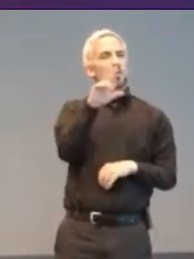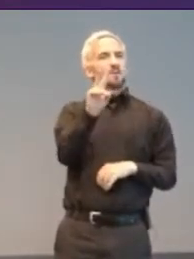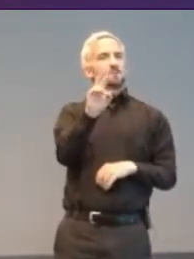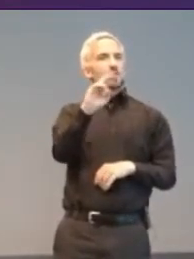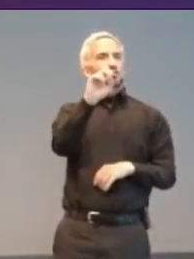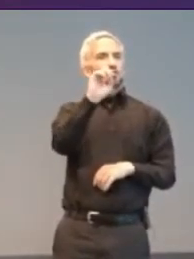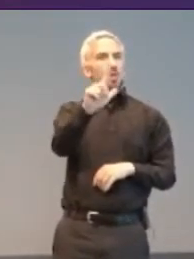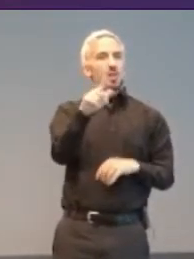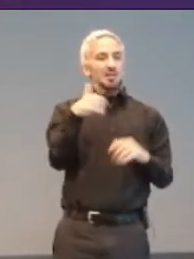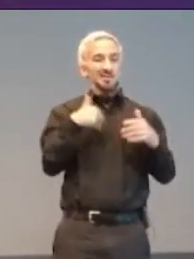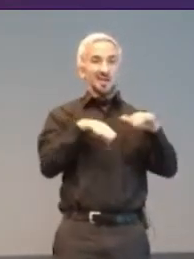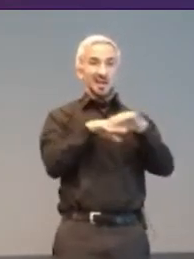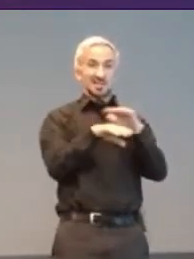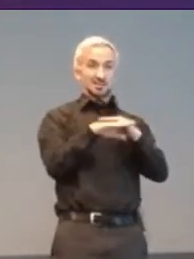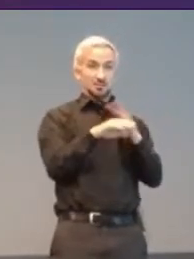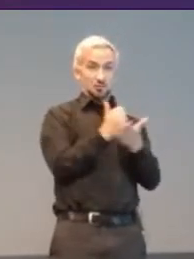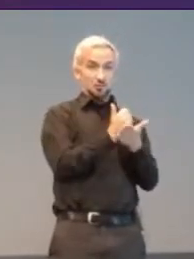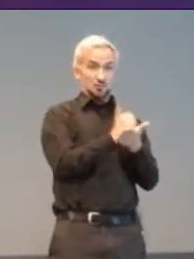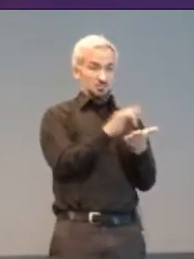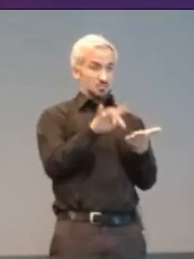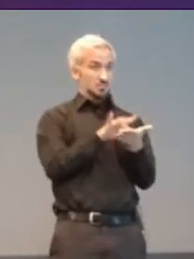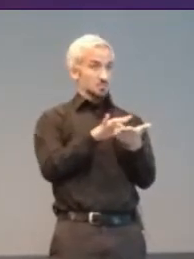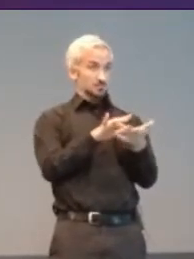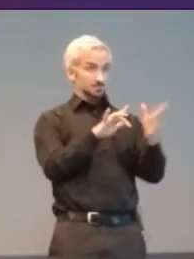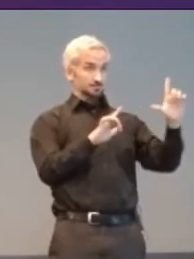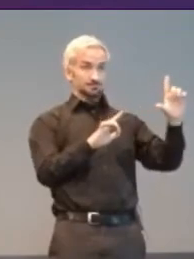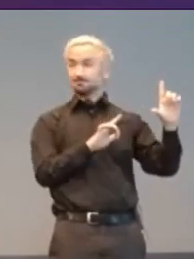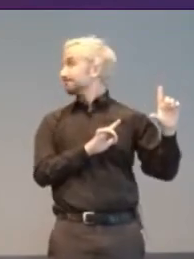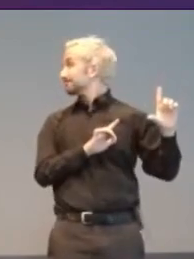on an adjacent Commodore 64. Staff would help with aiming,